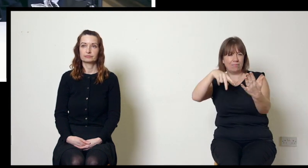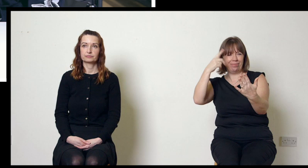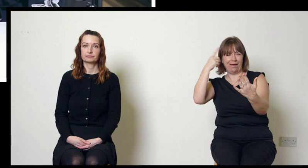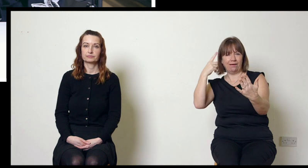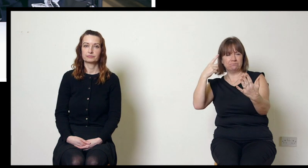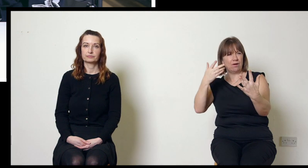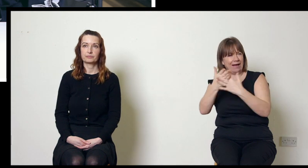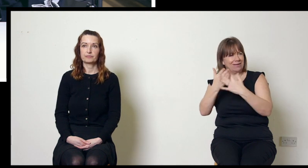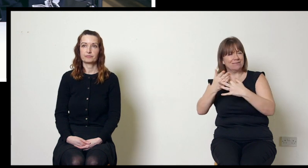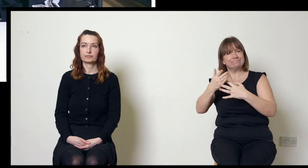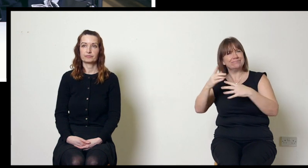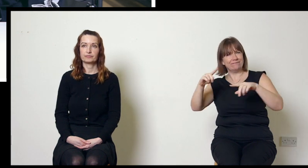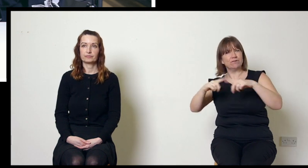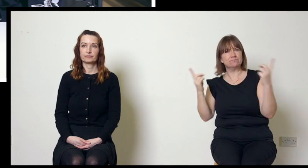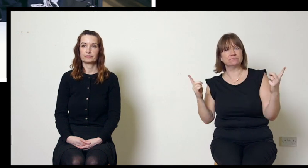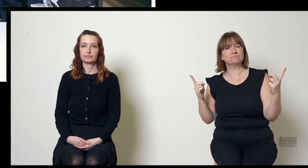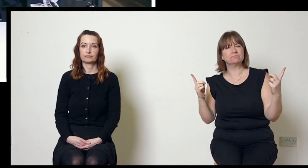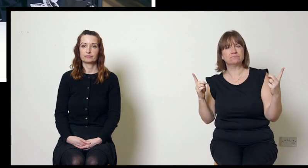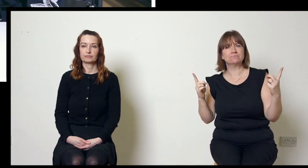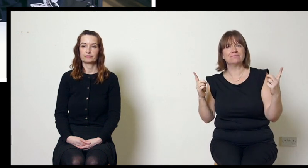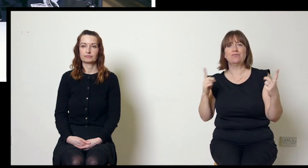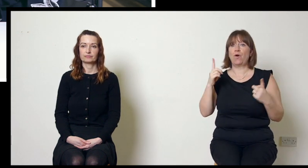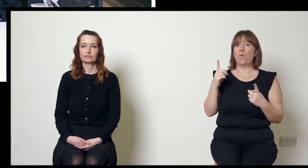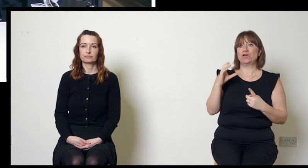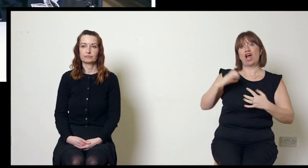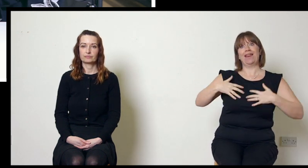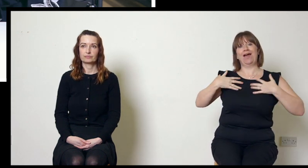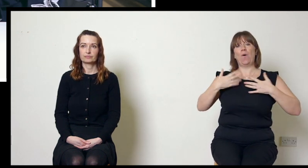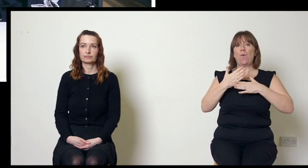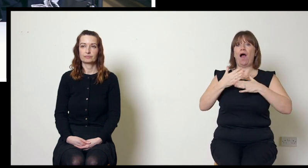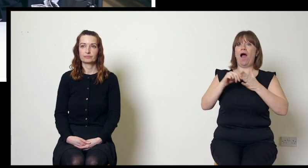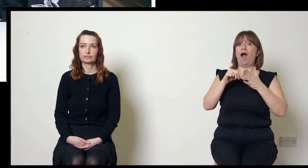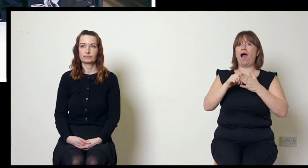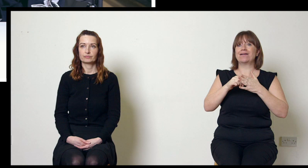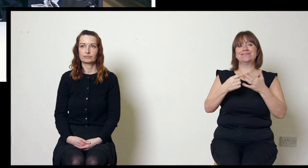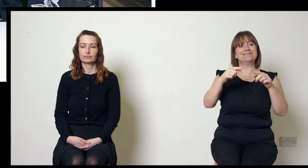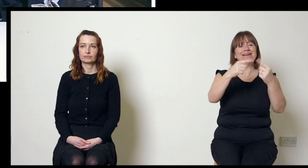So, we know… what we did. Charley worked hard to get different venues and organisations across the city